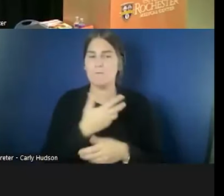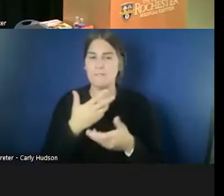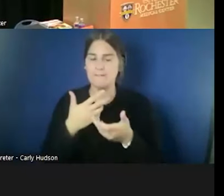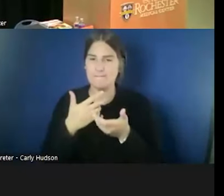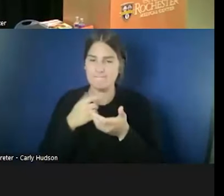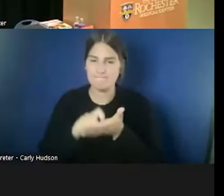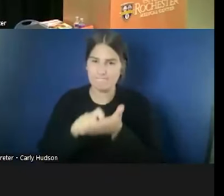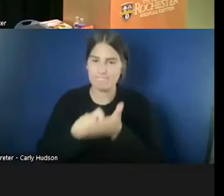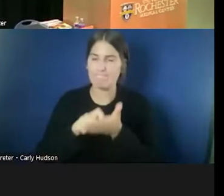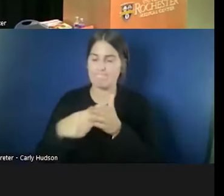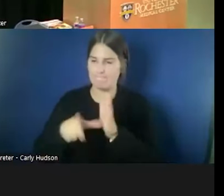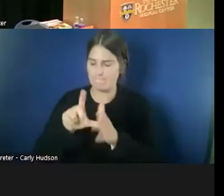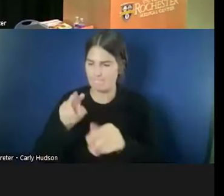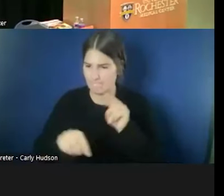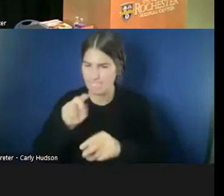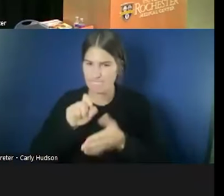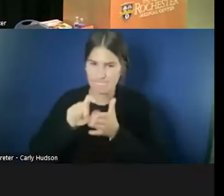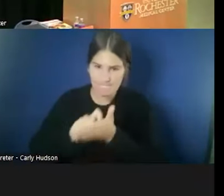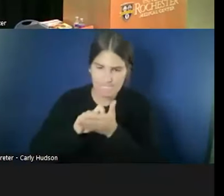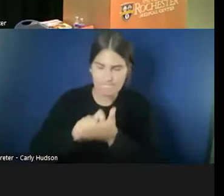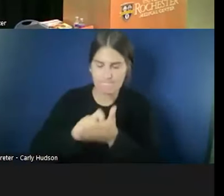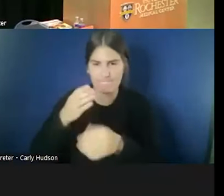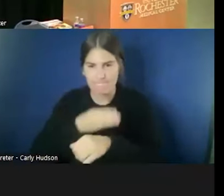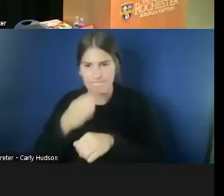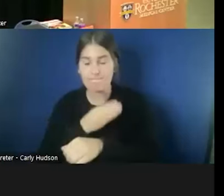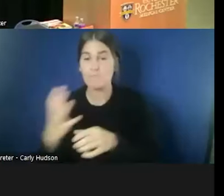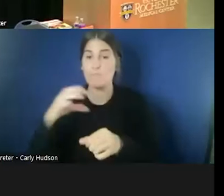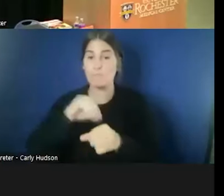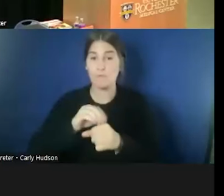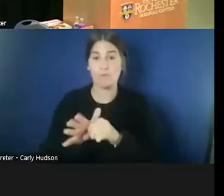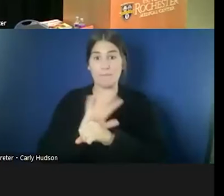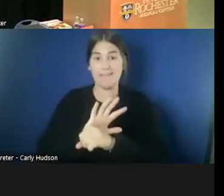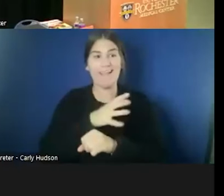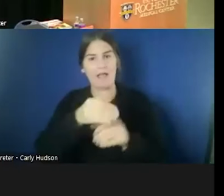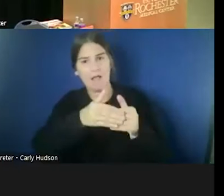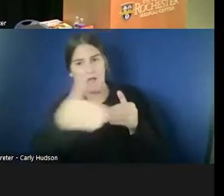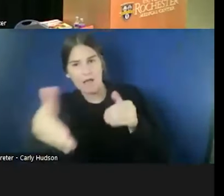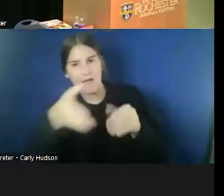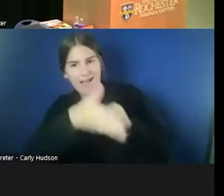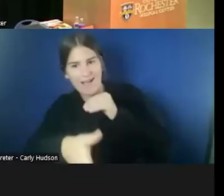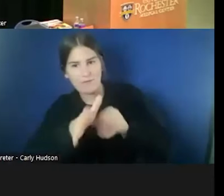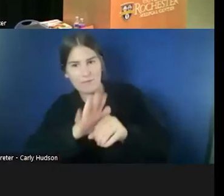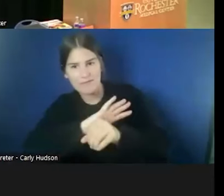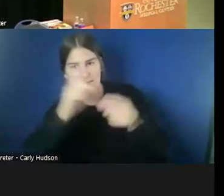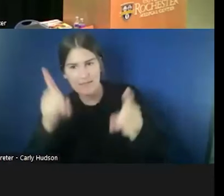report to make sure that it both reflected the pandemic and the world after the pandemic so